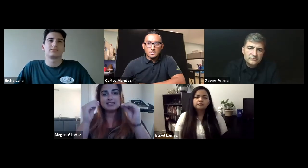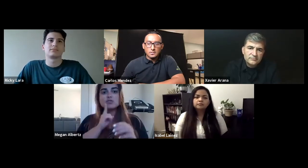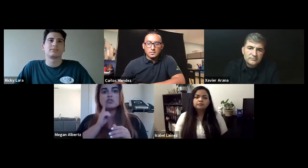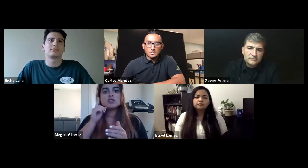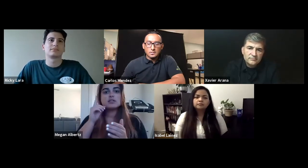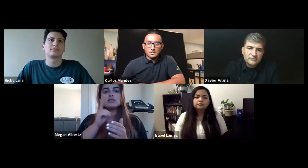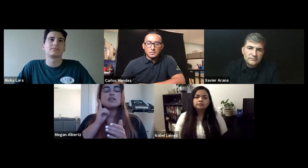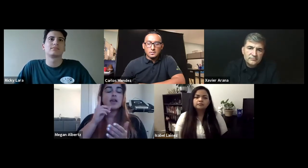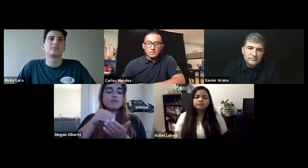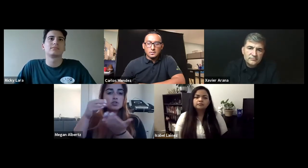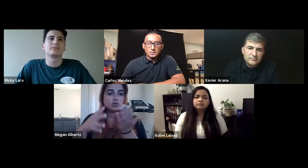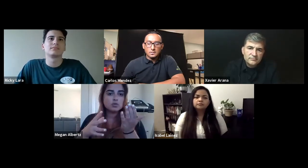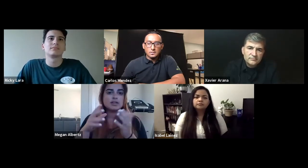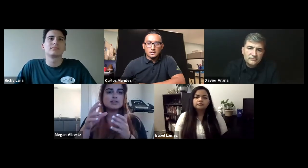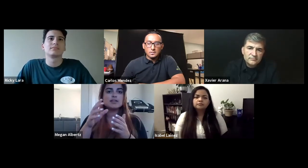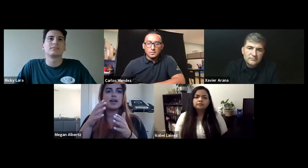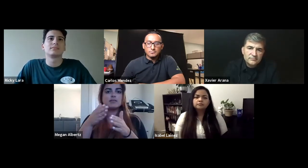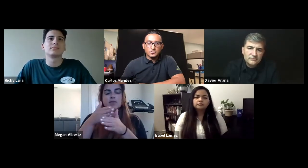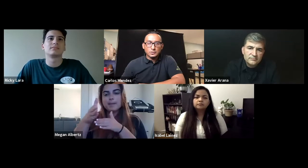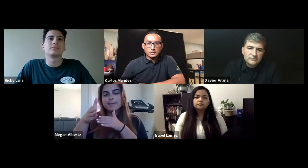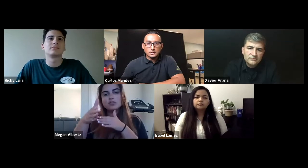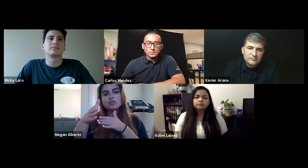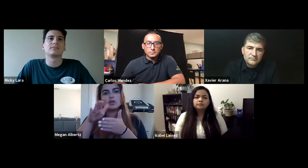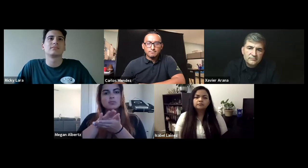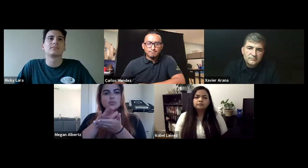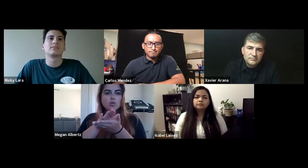and currently, I teach deaf students